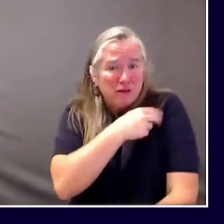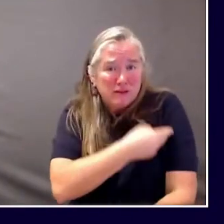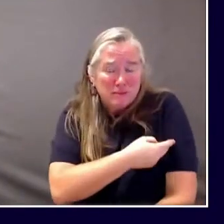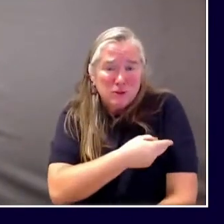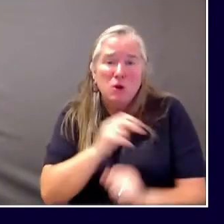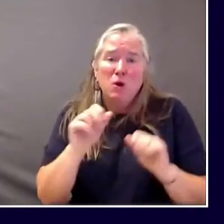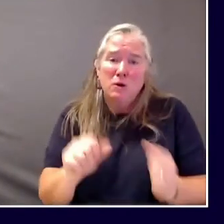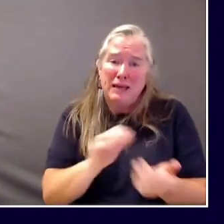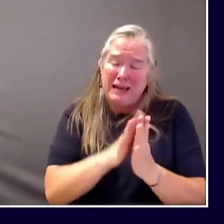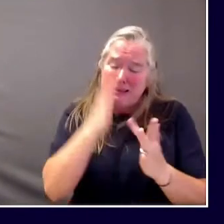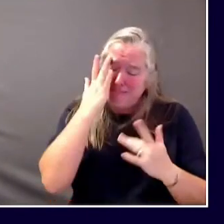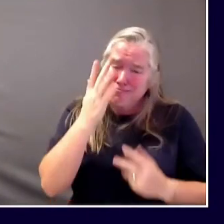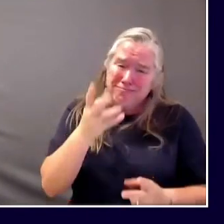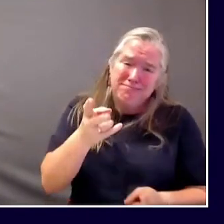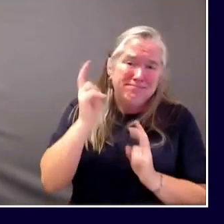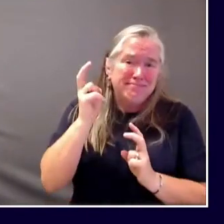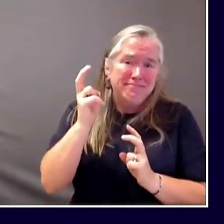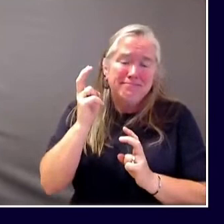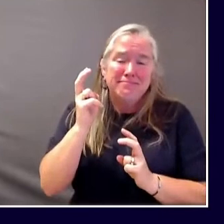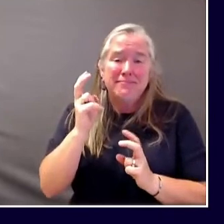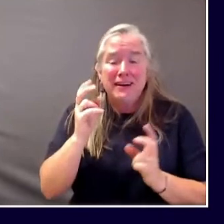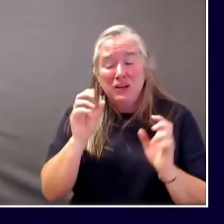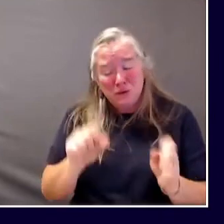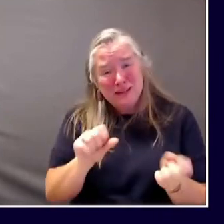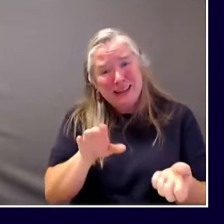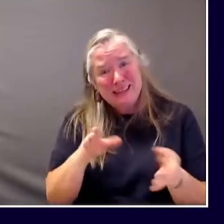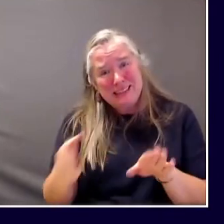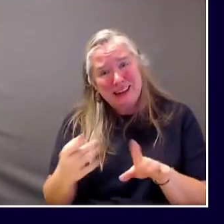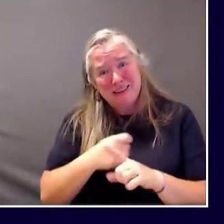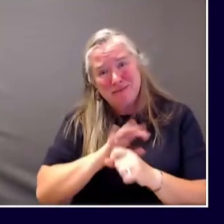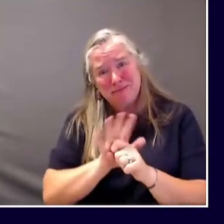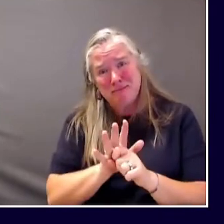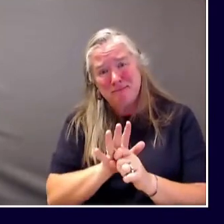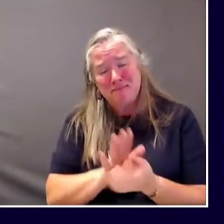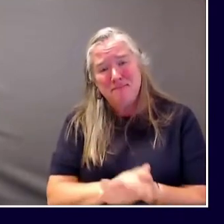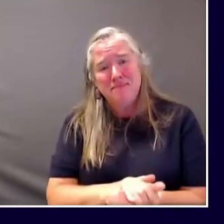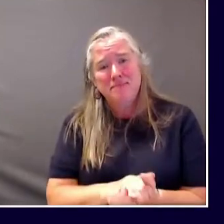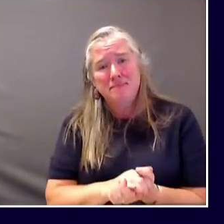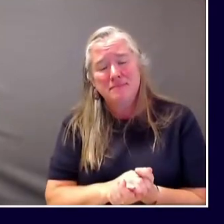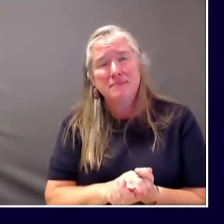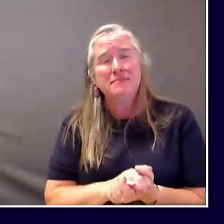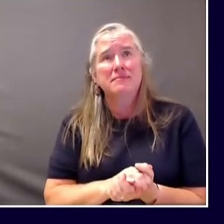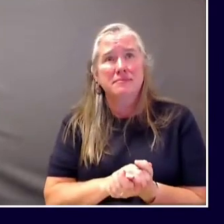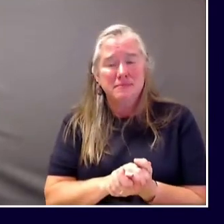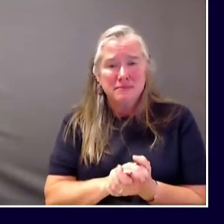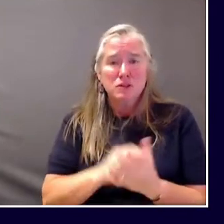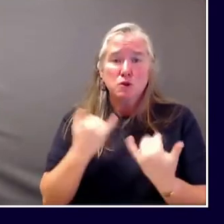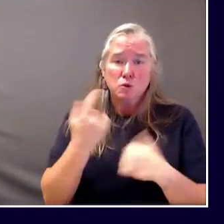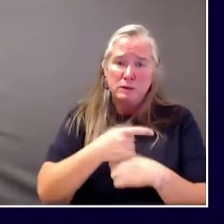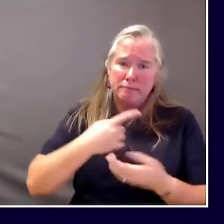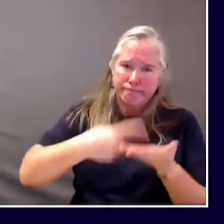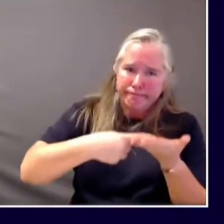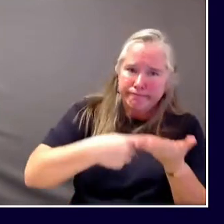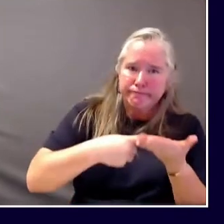from it and people can die so I think you know we focused a lot